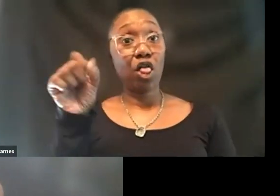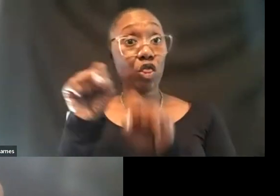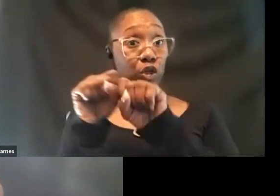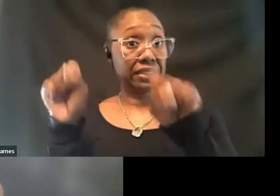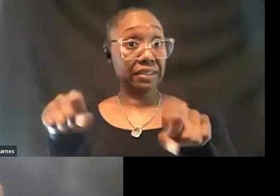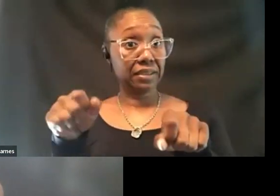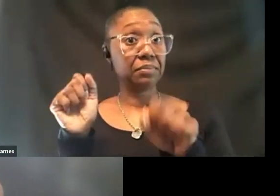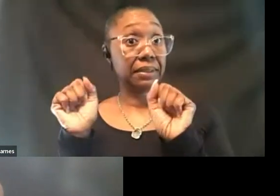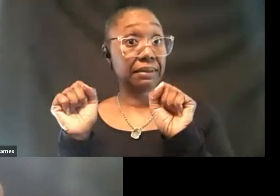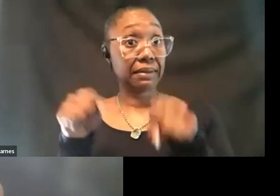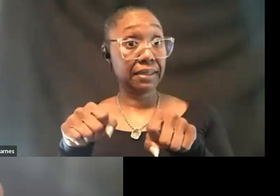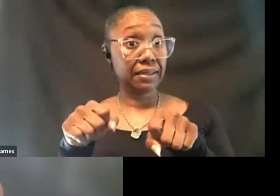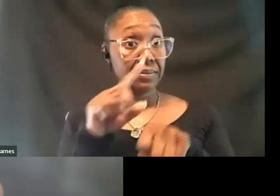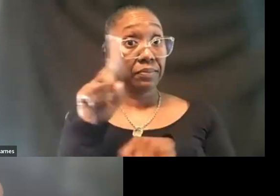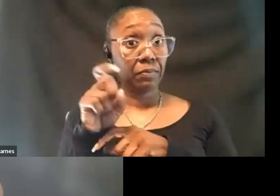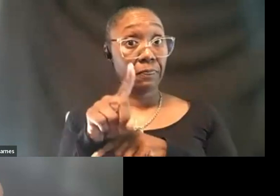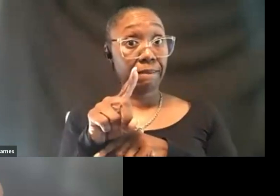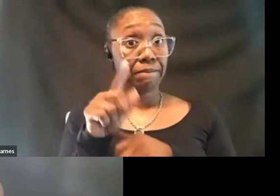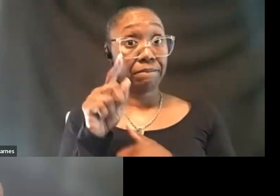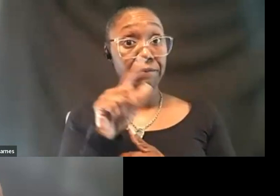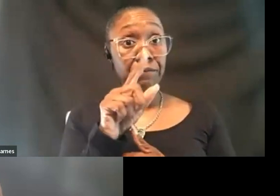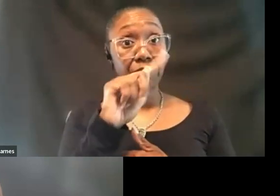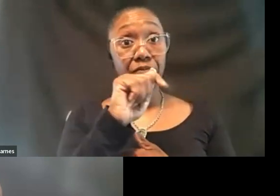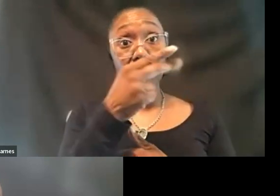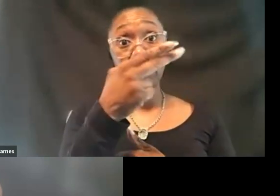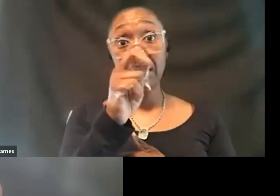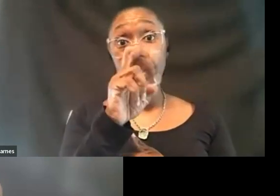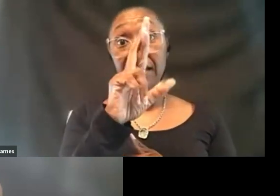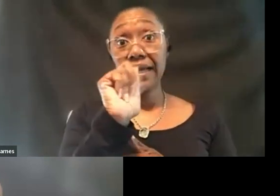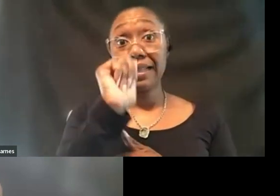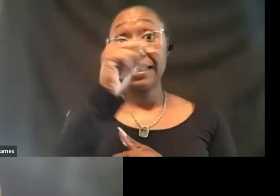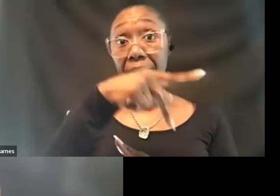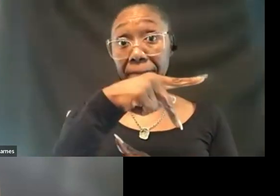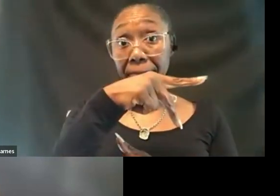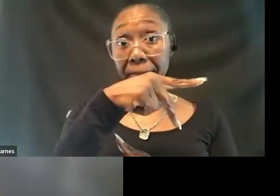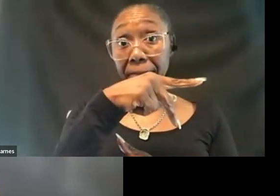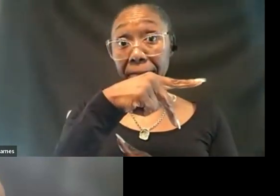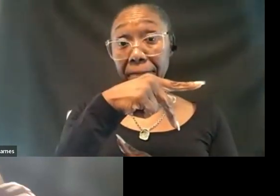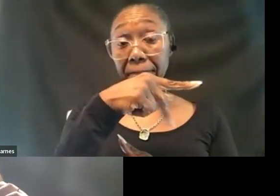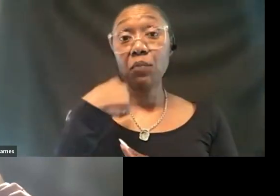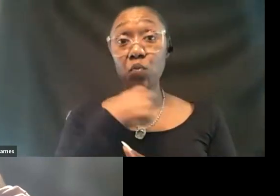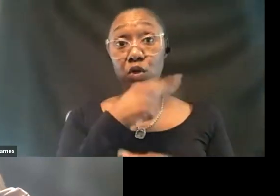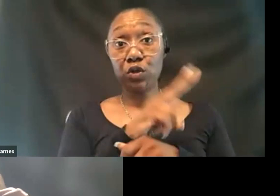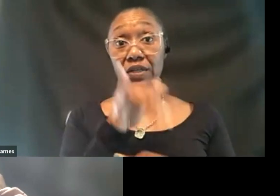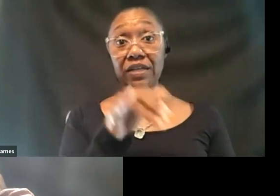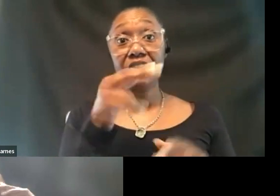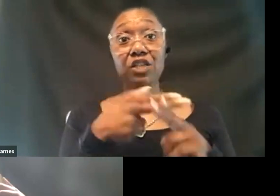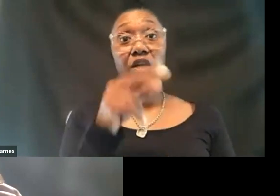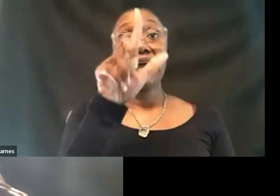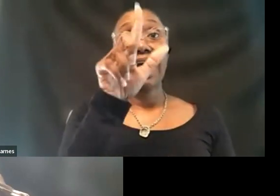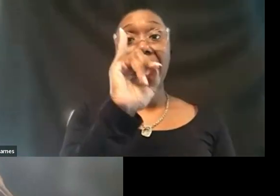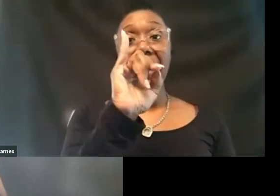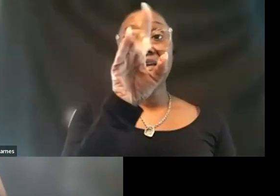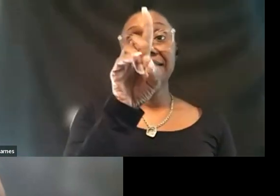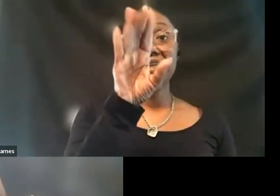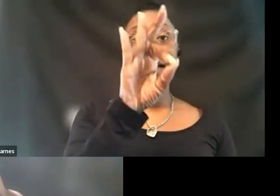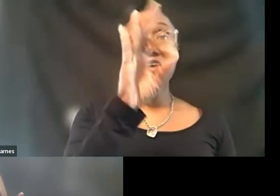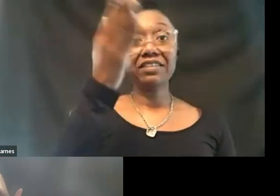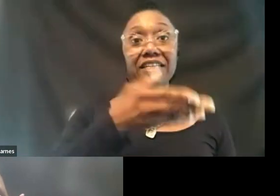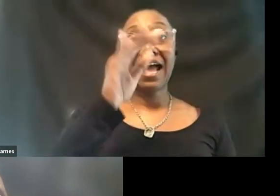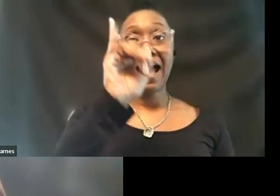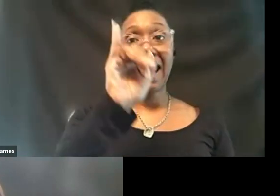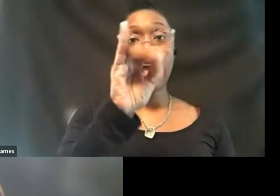We use, THER A P? Which is a IDF slash IID software.